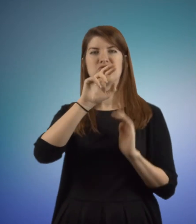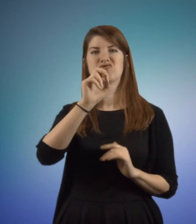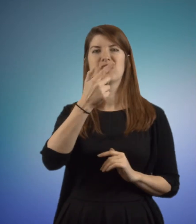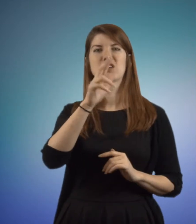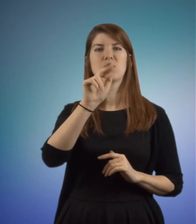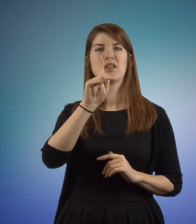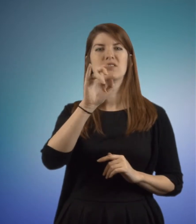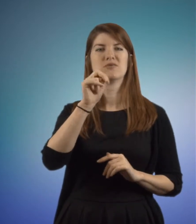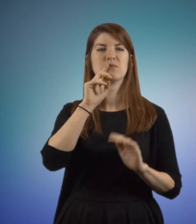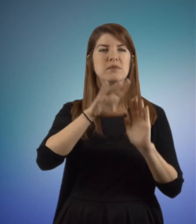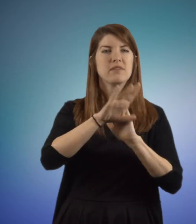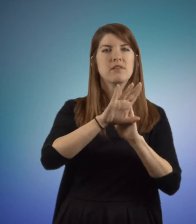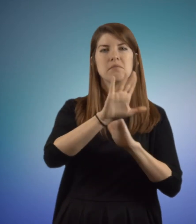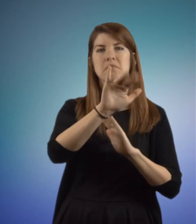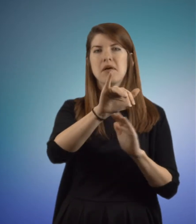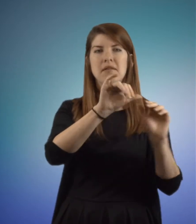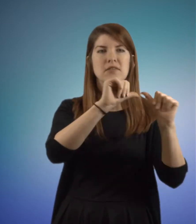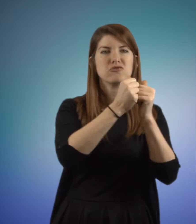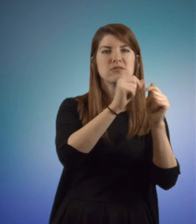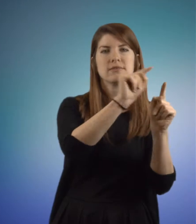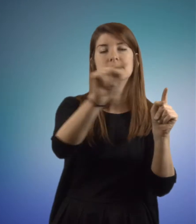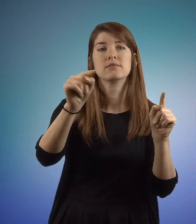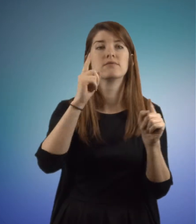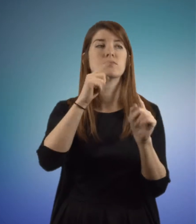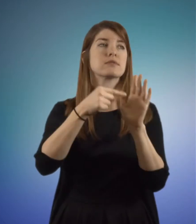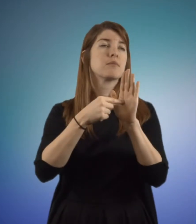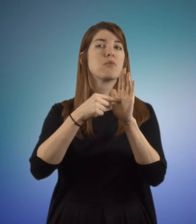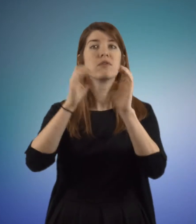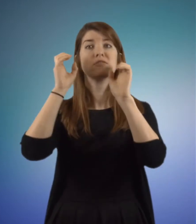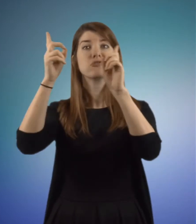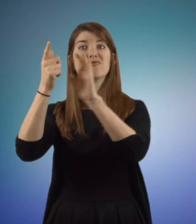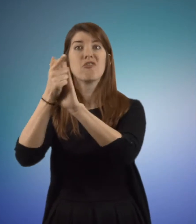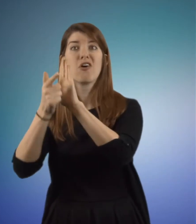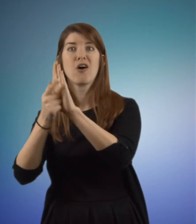So, if it's an education law, general education would go to the Department of Ed.